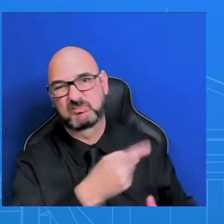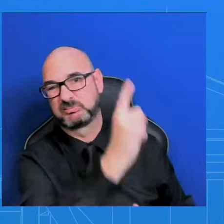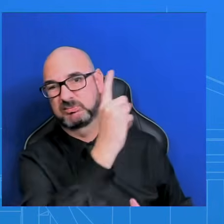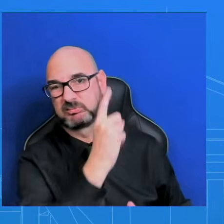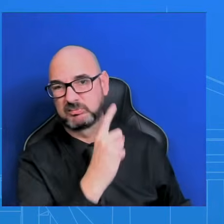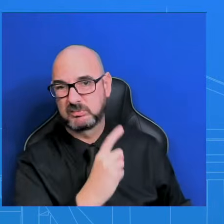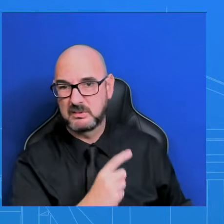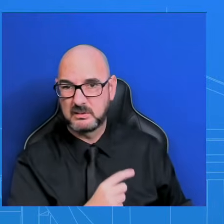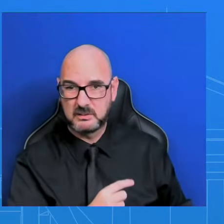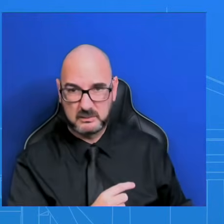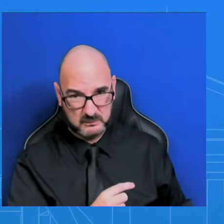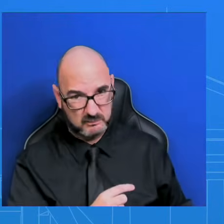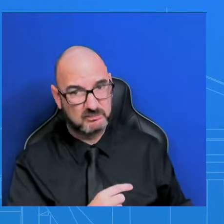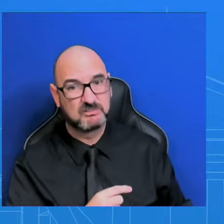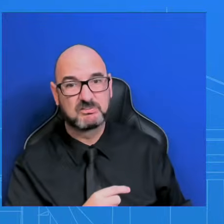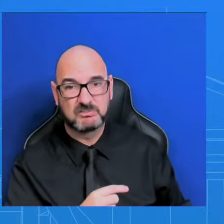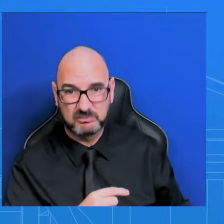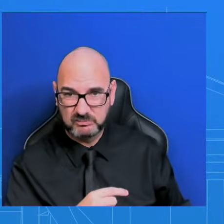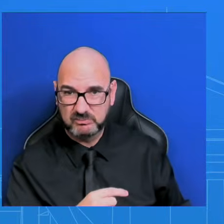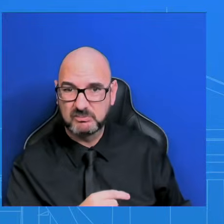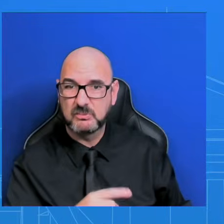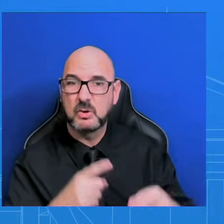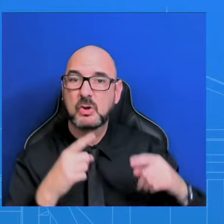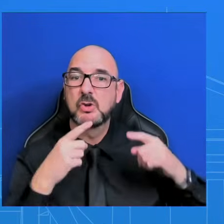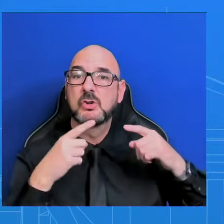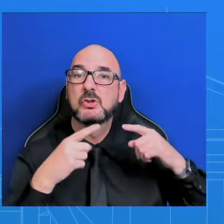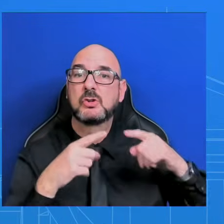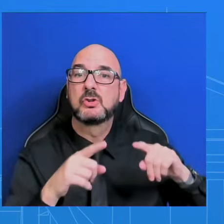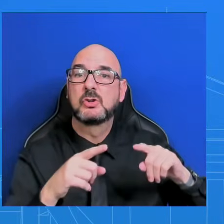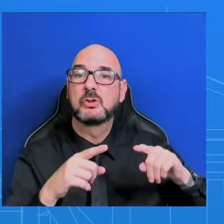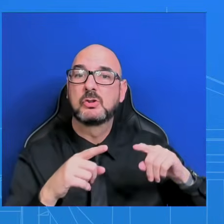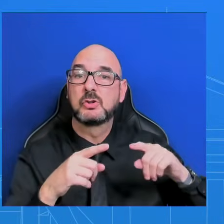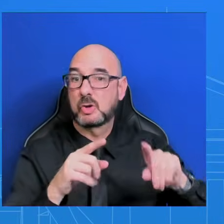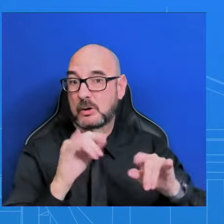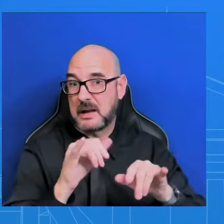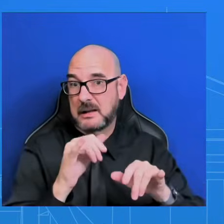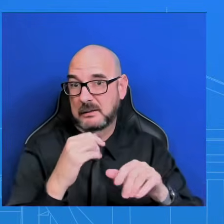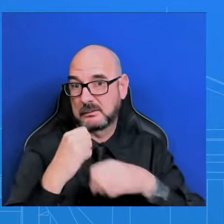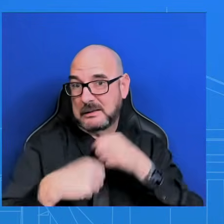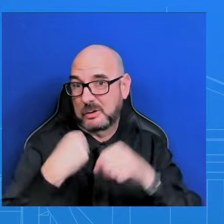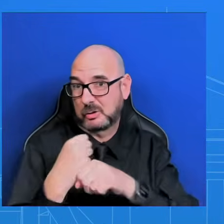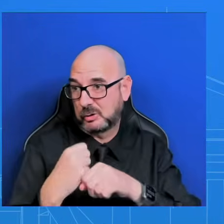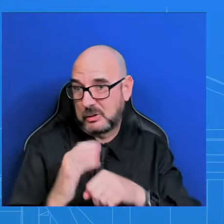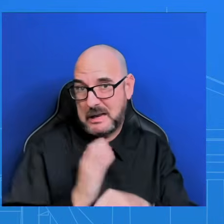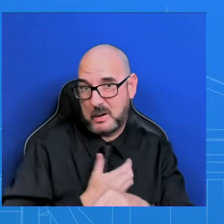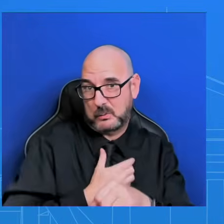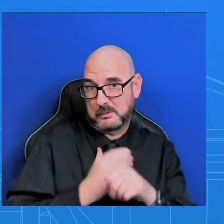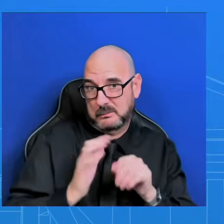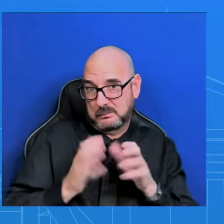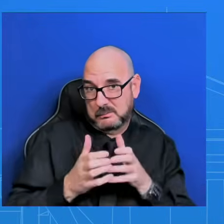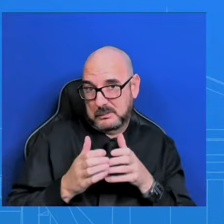During the last year, what our administration was able to do, it -- in corrob- -- in corroboration with states and cities across the country,